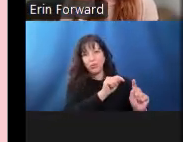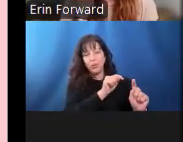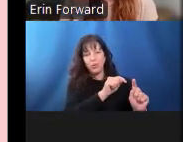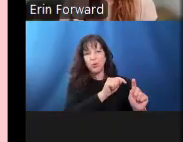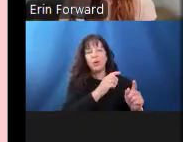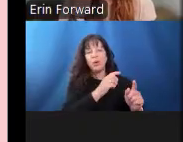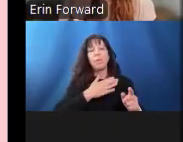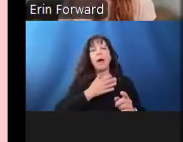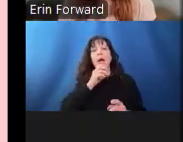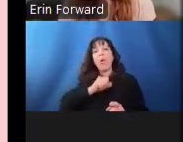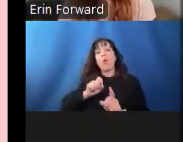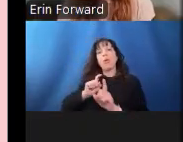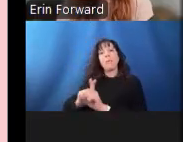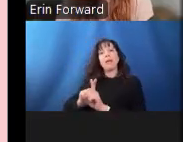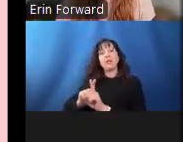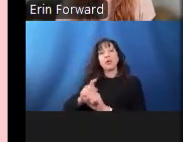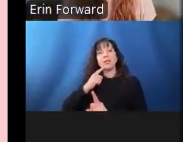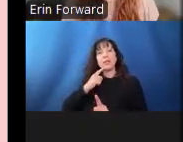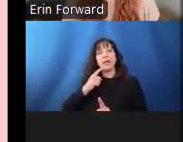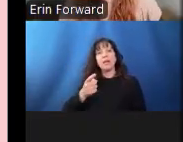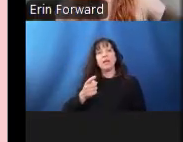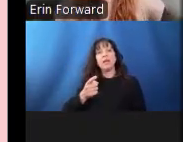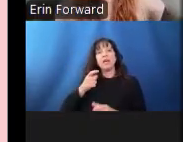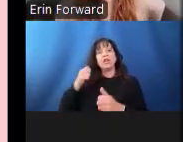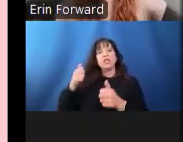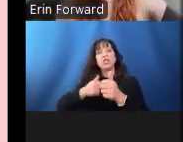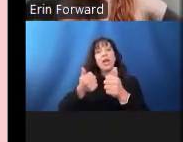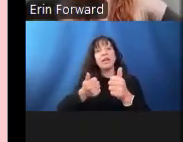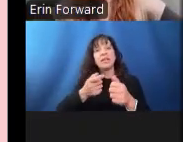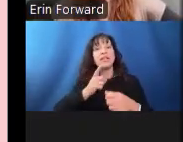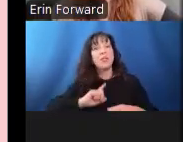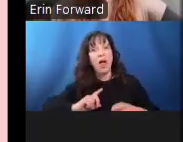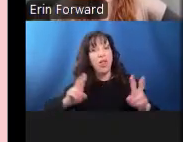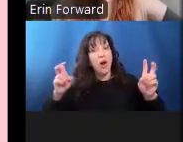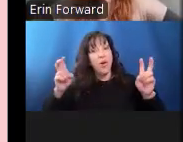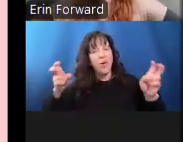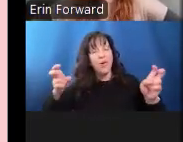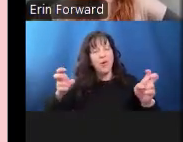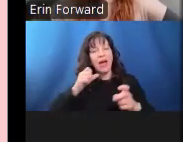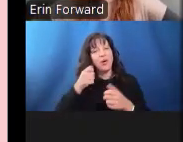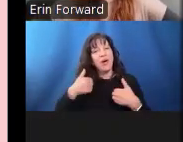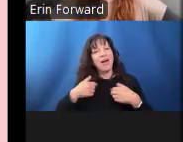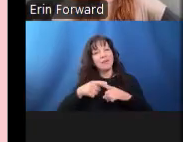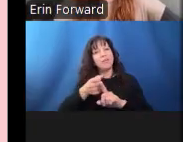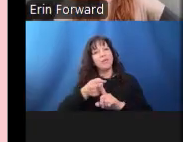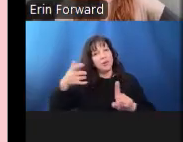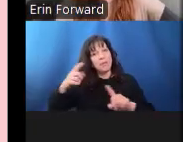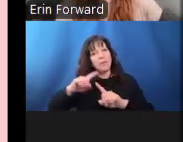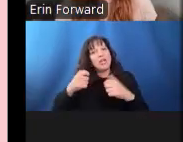used to say, chase the swallow. I don't have time to get into all of that, but she does have a book called Chasing the swallow,